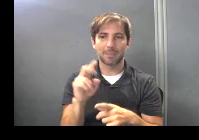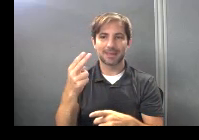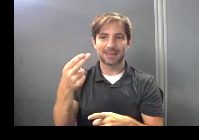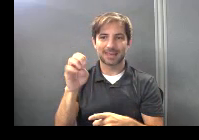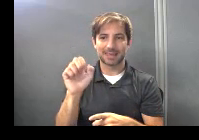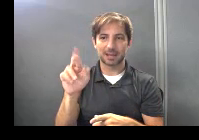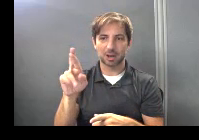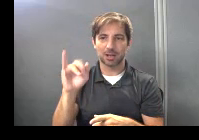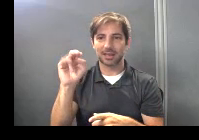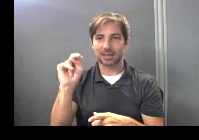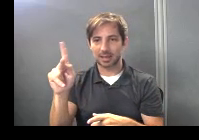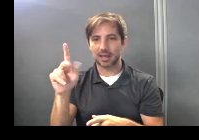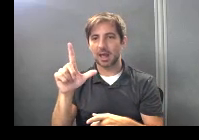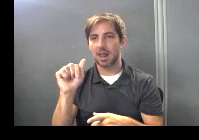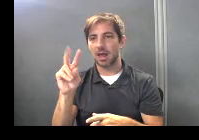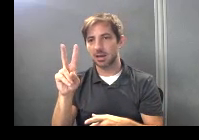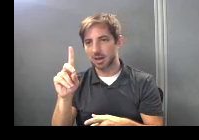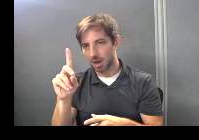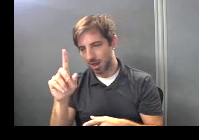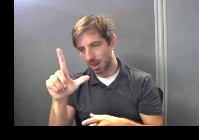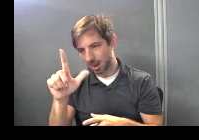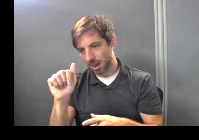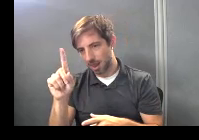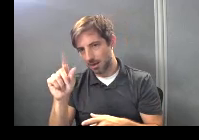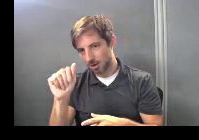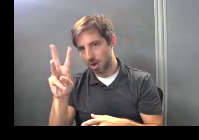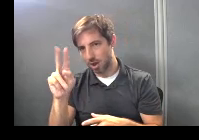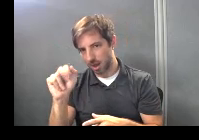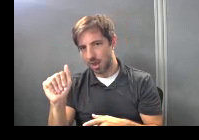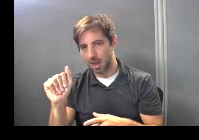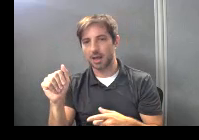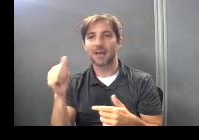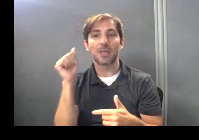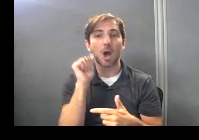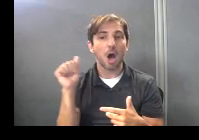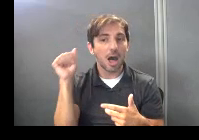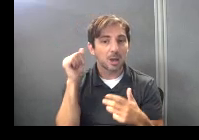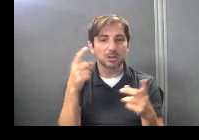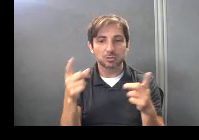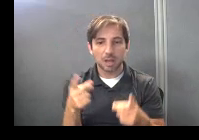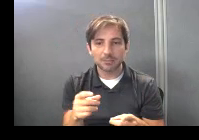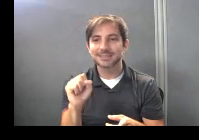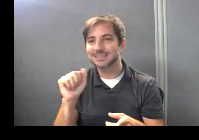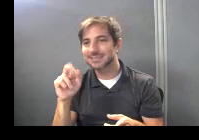SUPPOSED TO BE SARAH, WAS ACTUALLY ANGELO. WE HAD A LAST-MINUTE SUBSTITUTION.